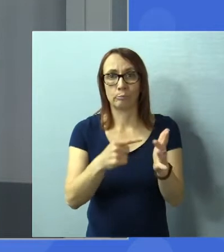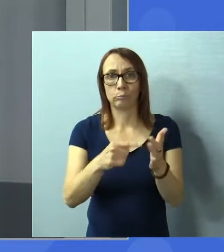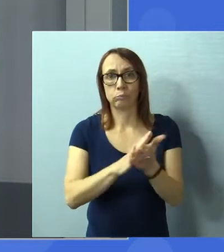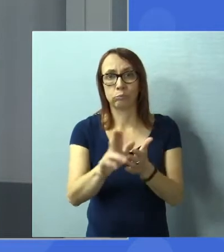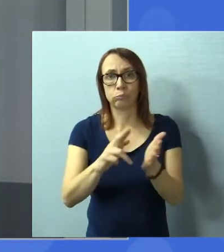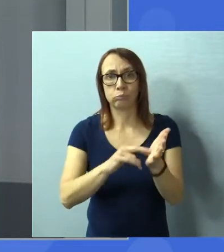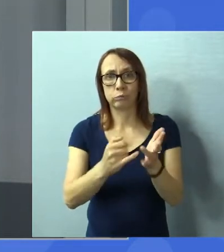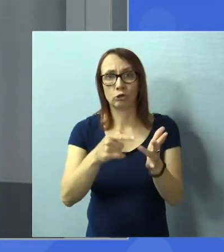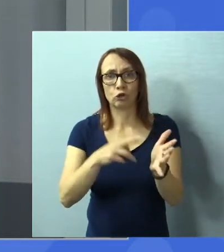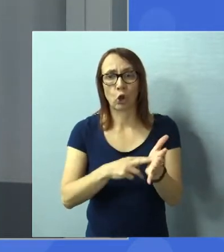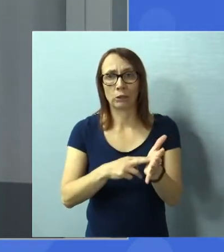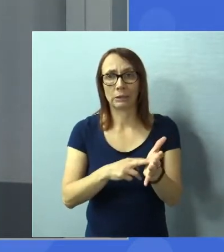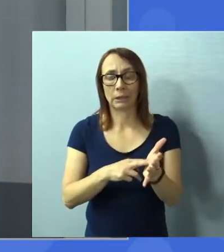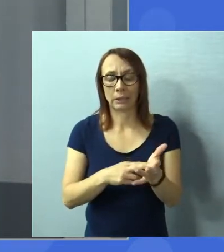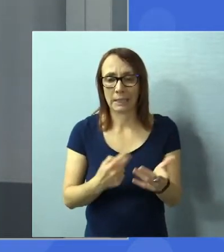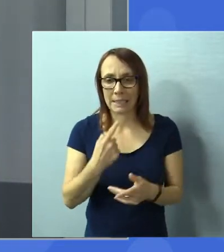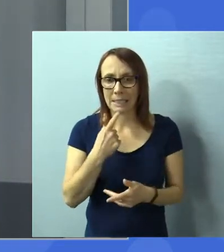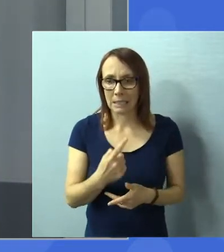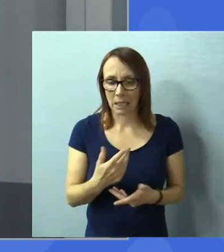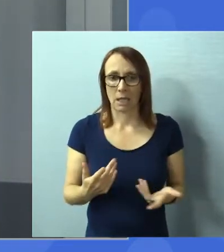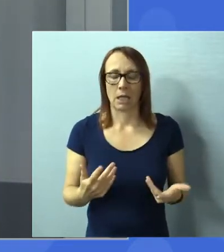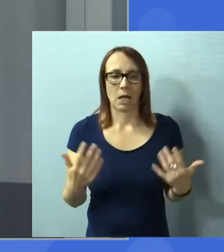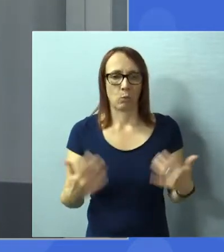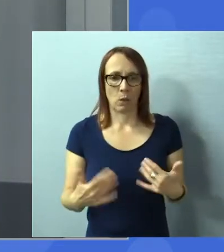against the odds had secured a withdrawal agreement with the European